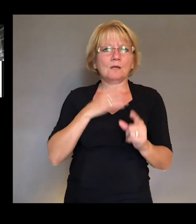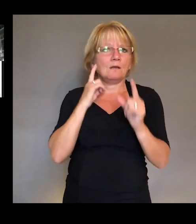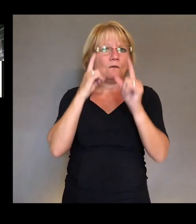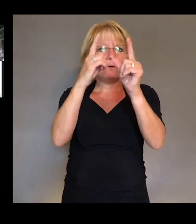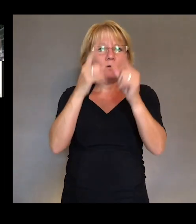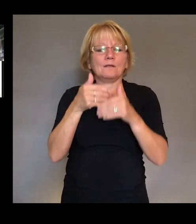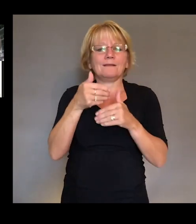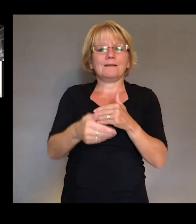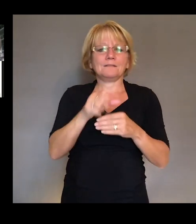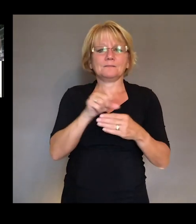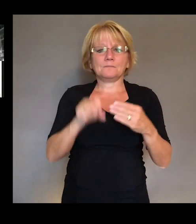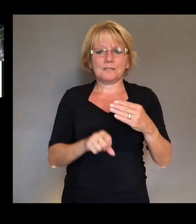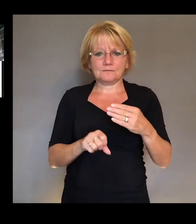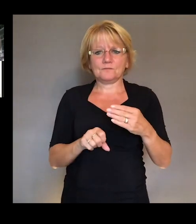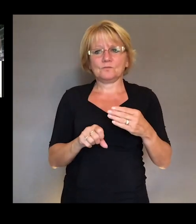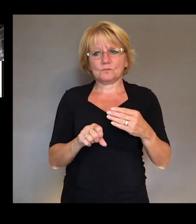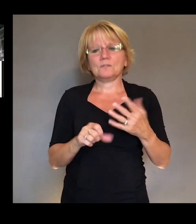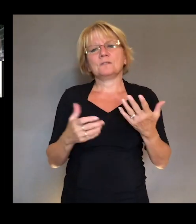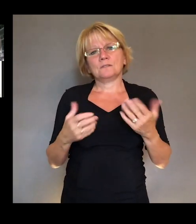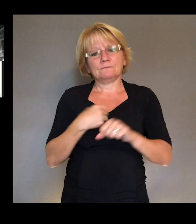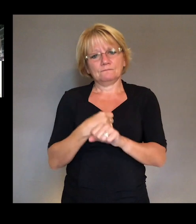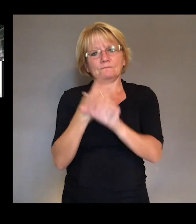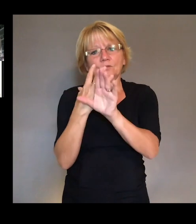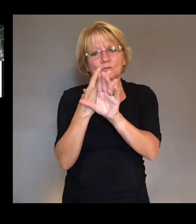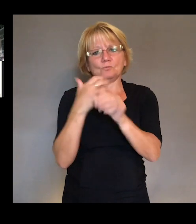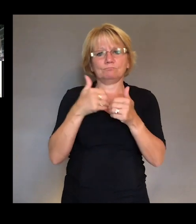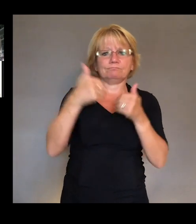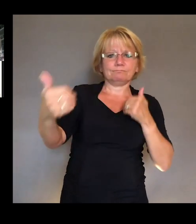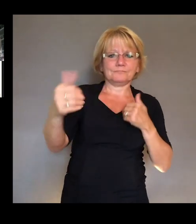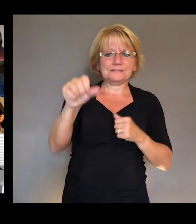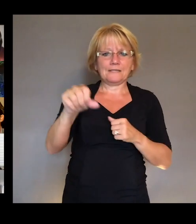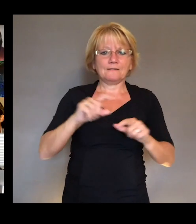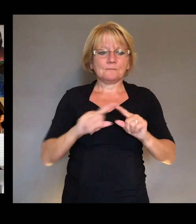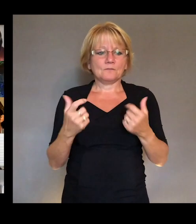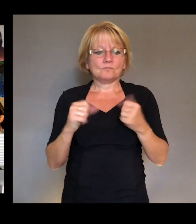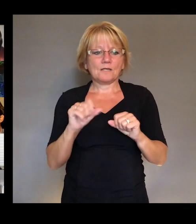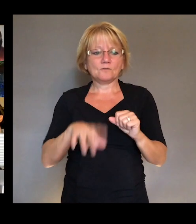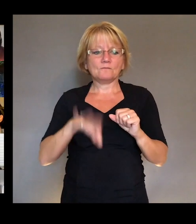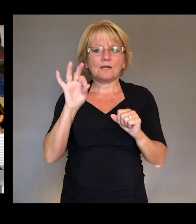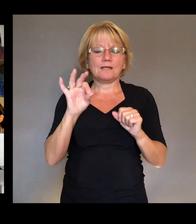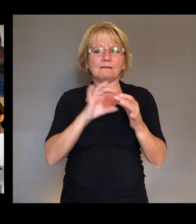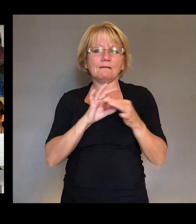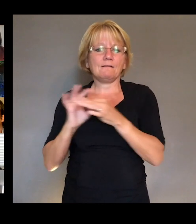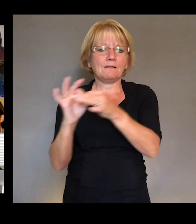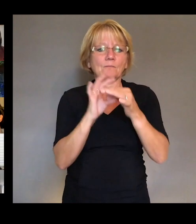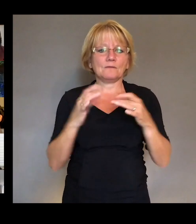My goal next semester, even though it will be virtual, is to try to find collaborative events